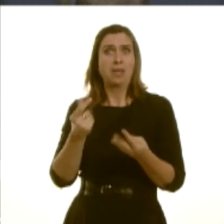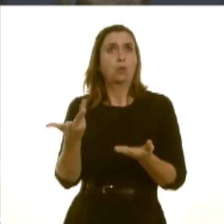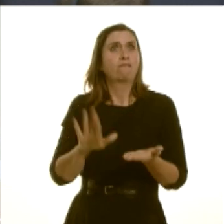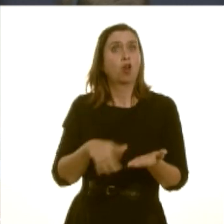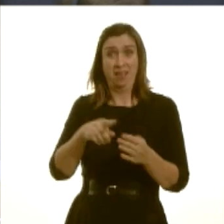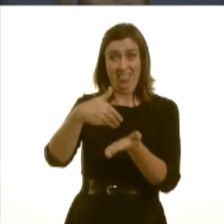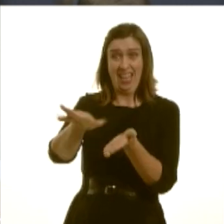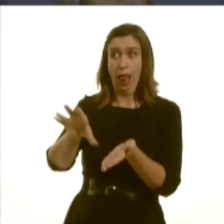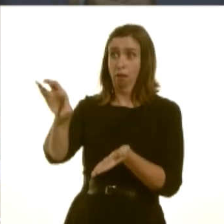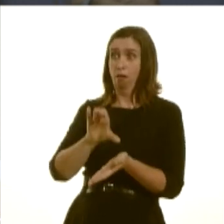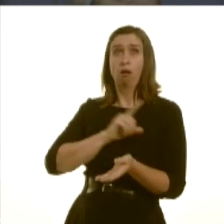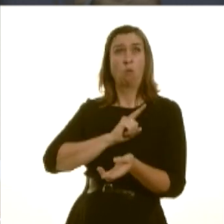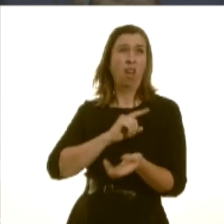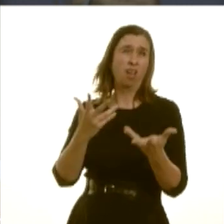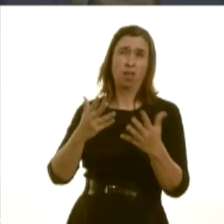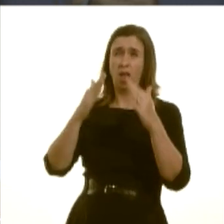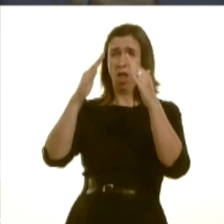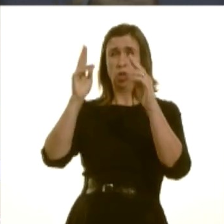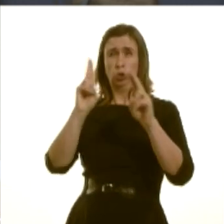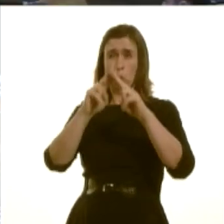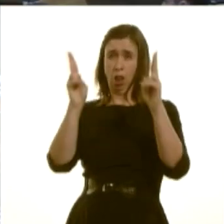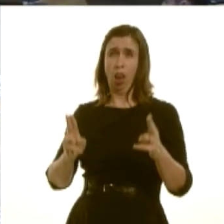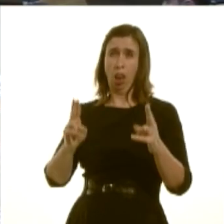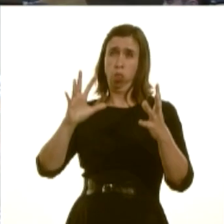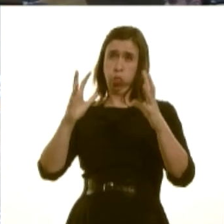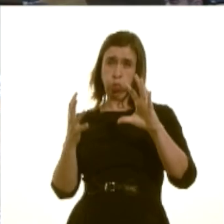that are out of date, and were probably out of date 50 years ago?